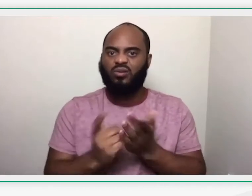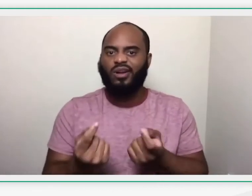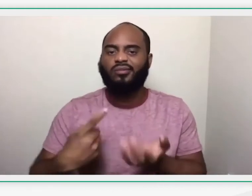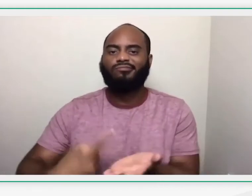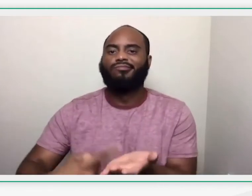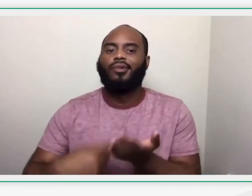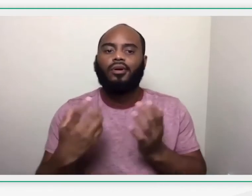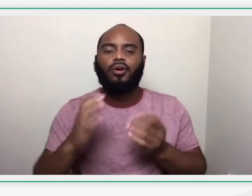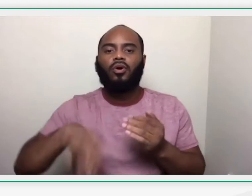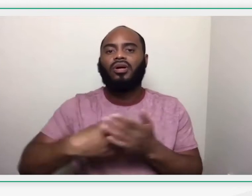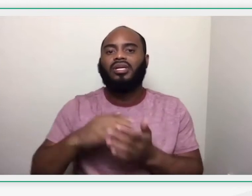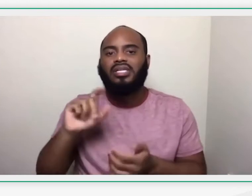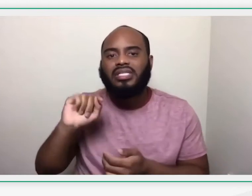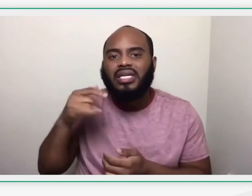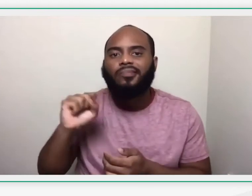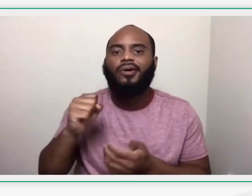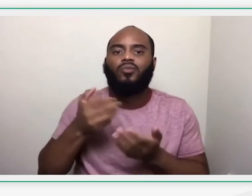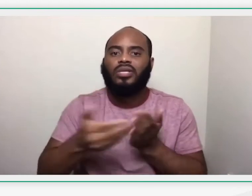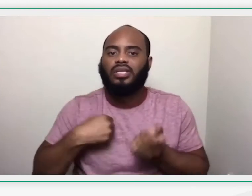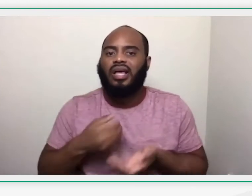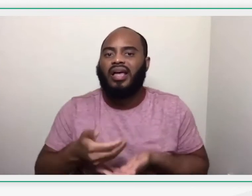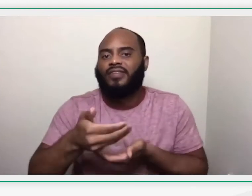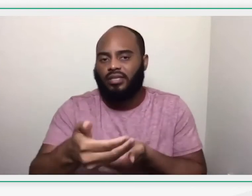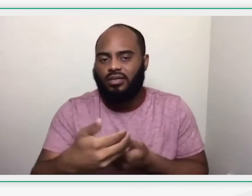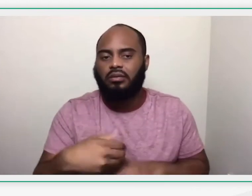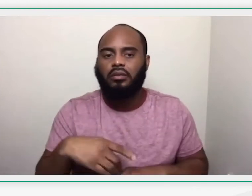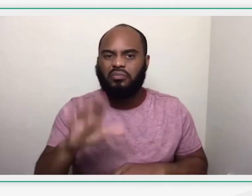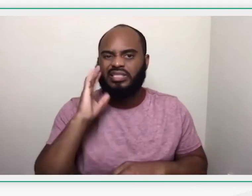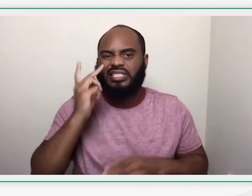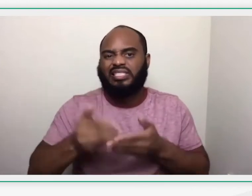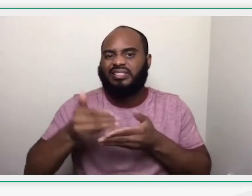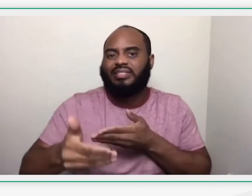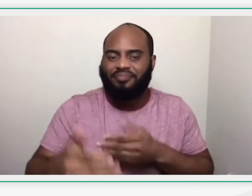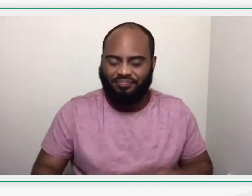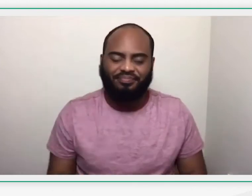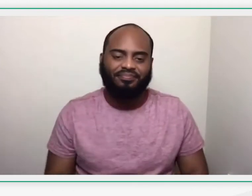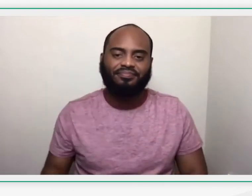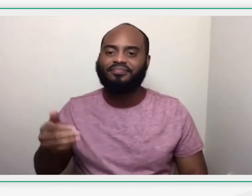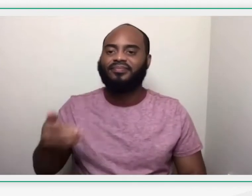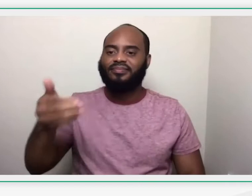This next hour we'll be talking about the tips and resources that we've shared. And you'll see in the next slide